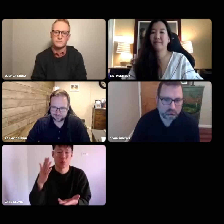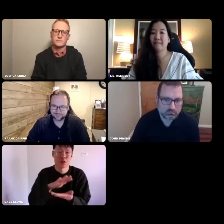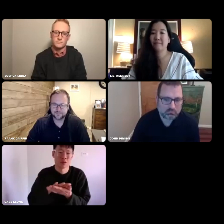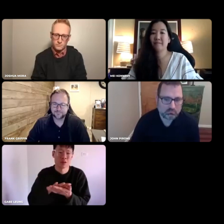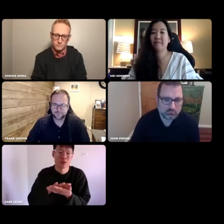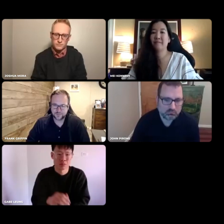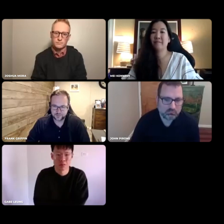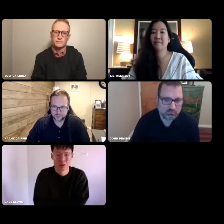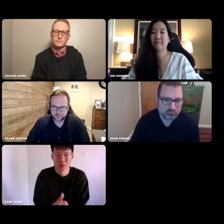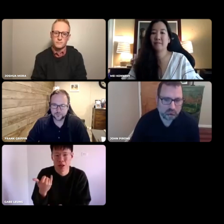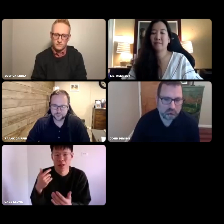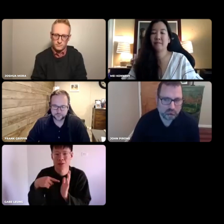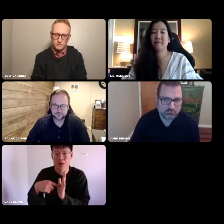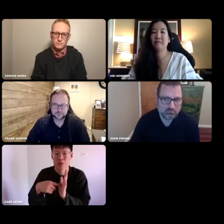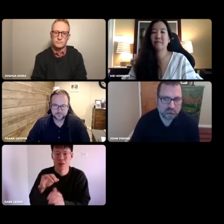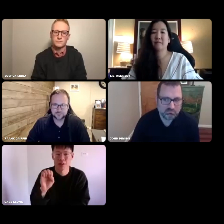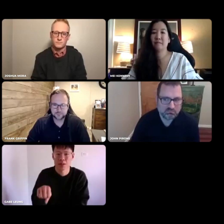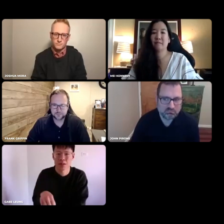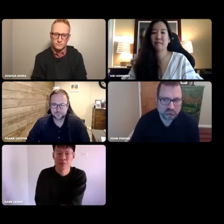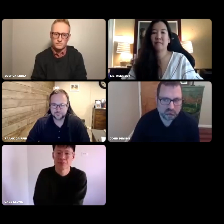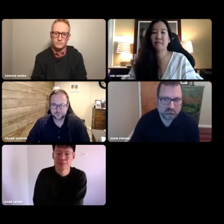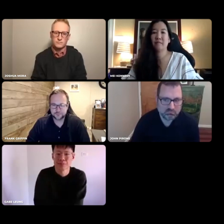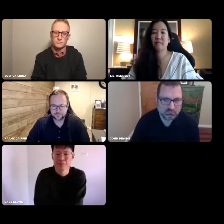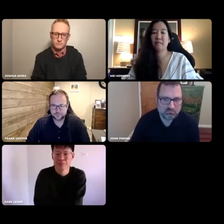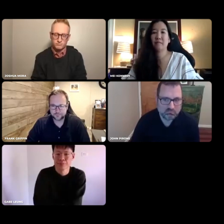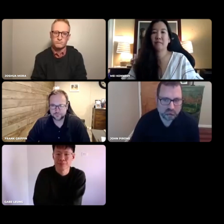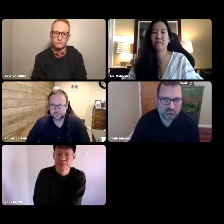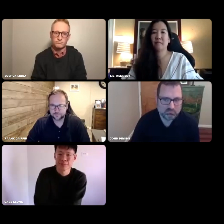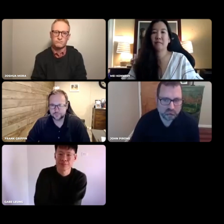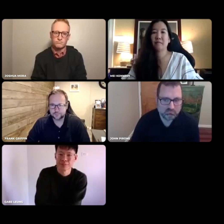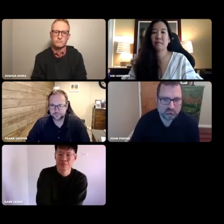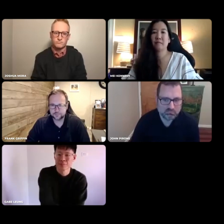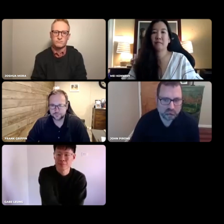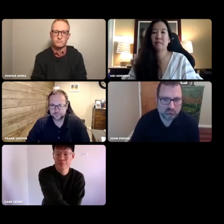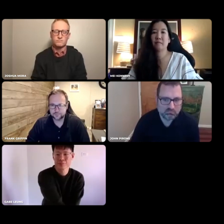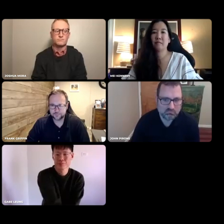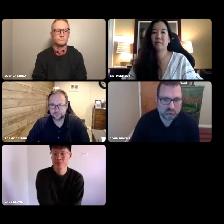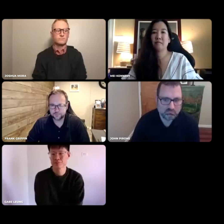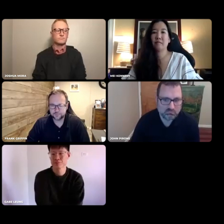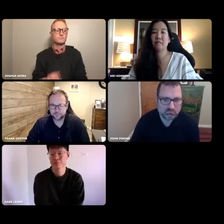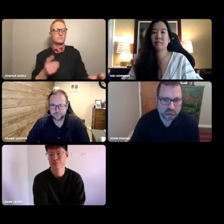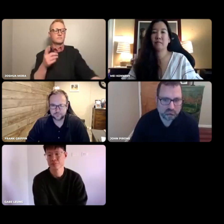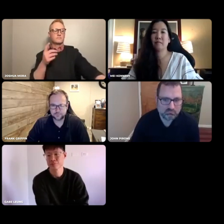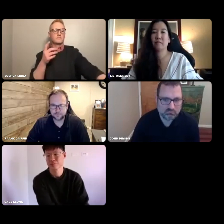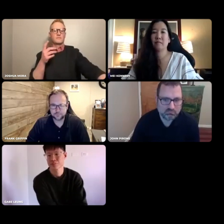into Google apps. You have to kind of model that.